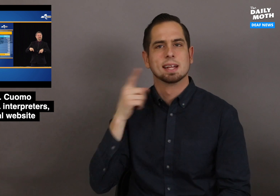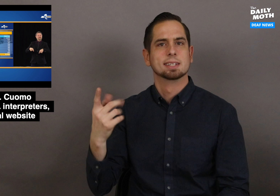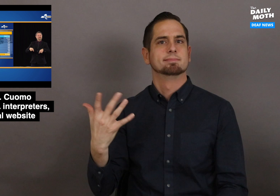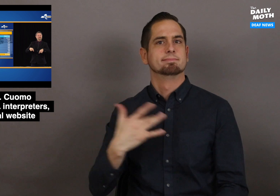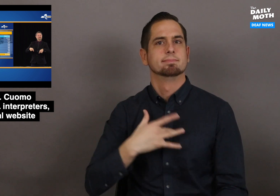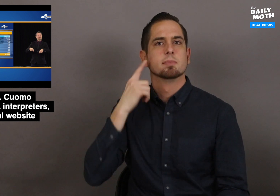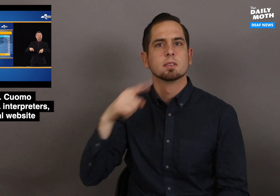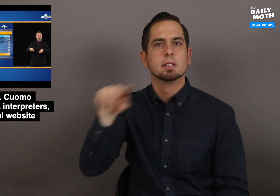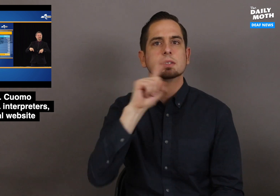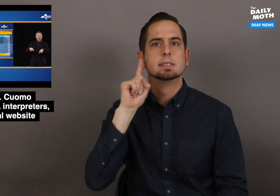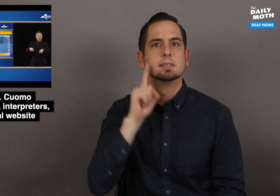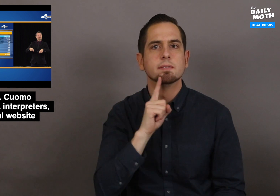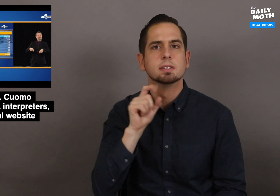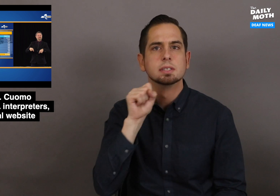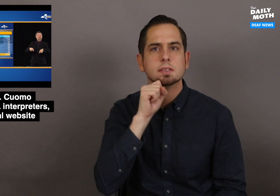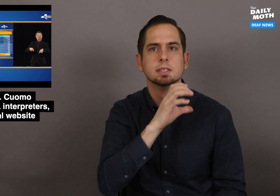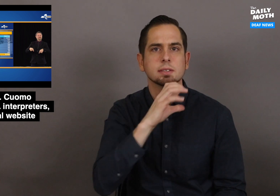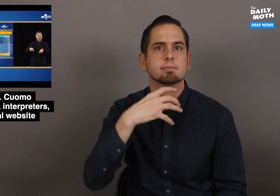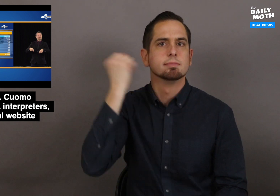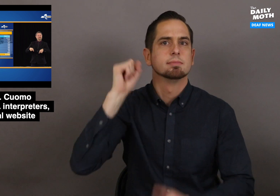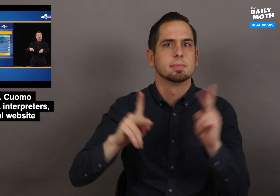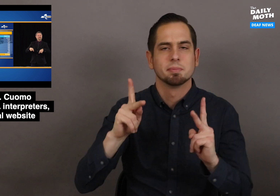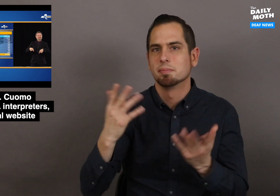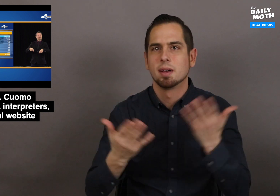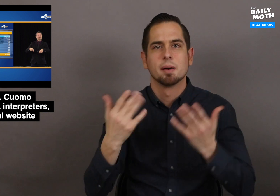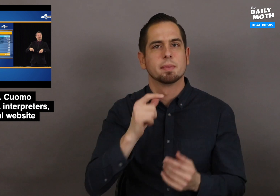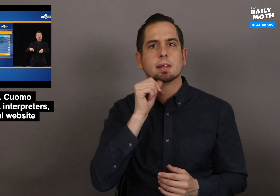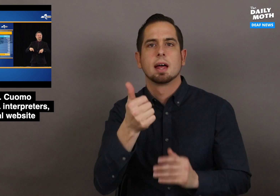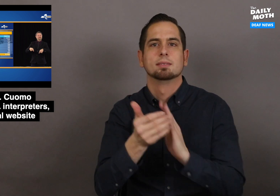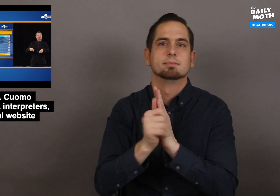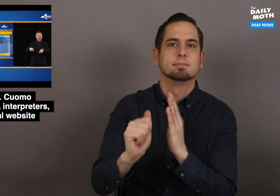he said he thought of deaf senior citizens who may not be